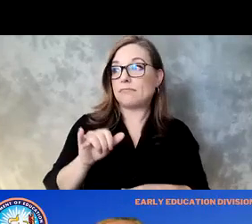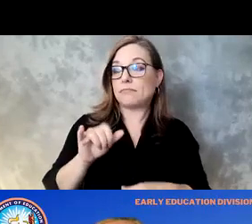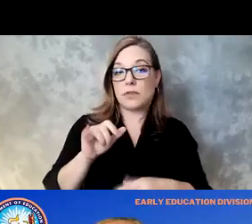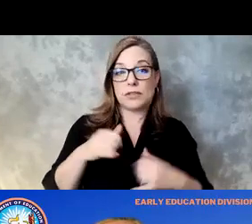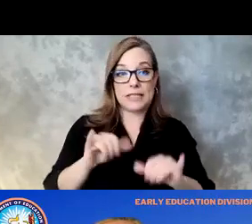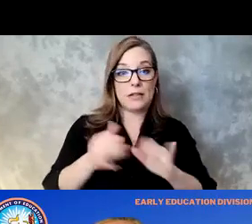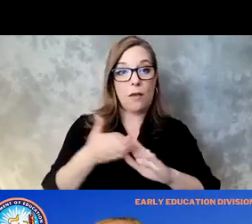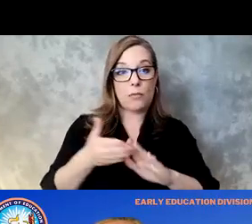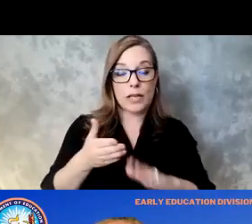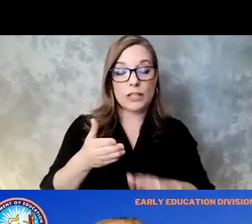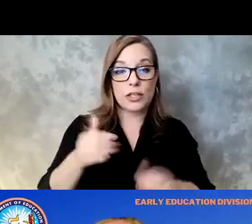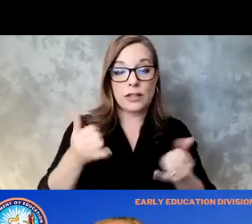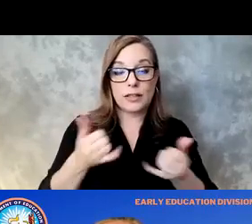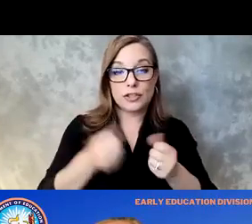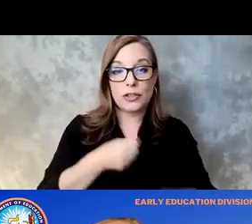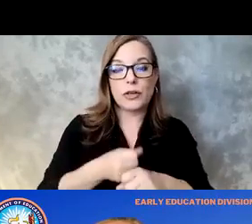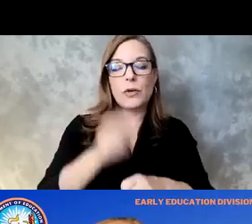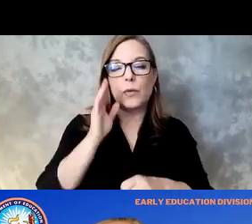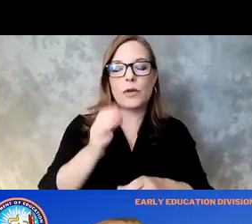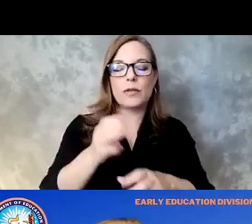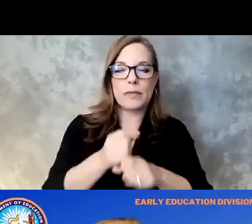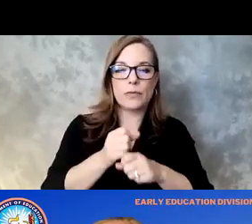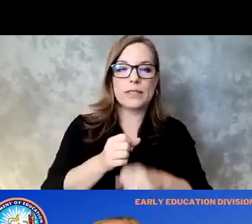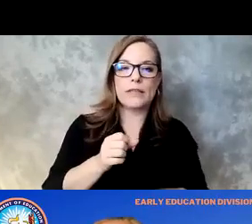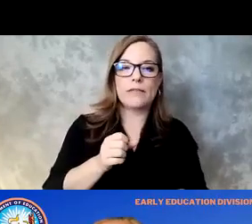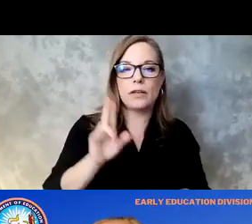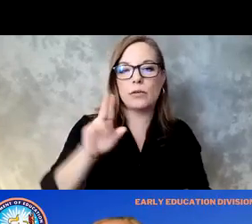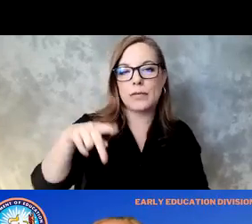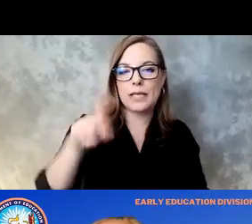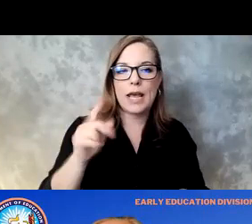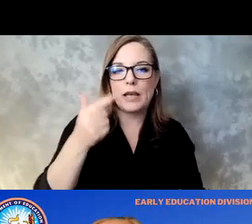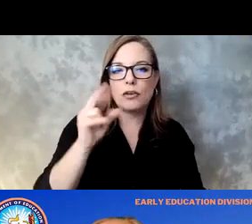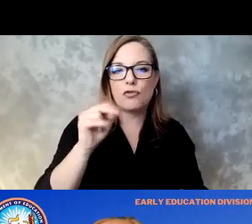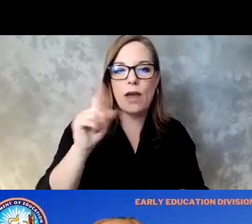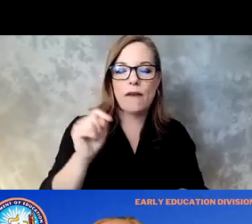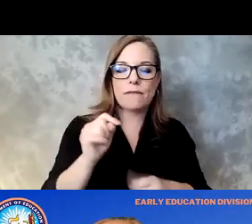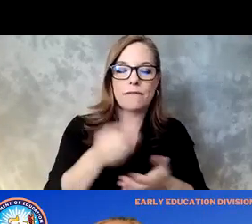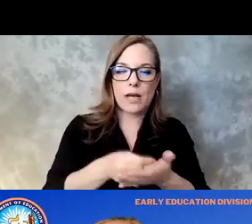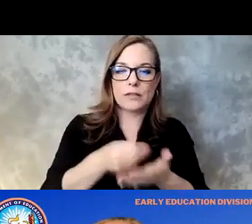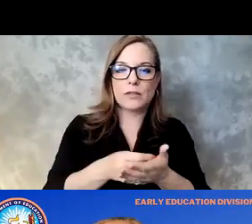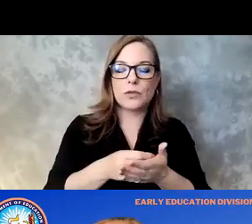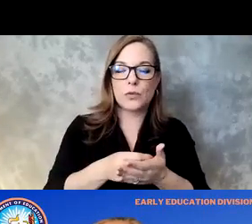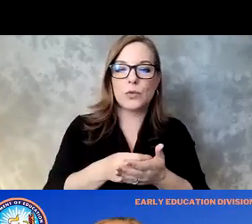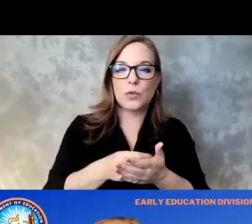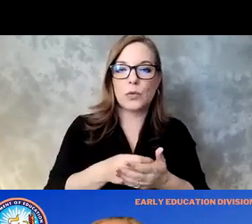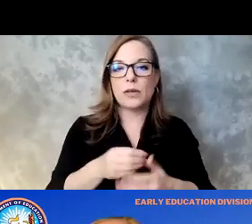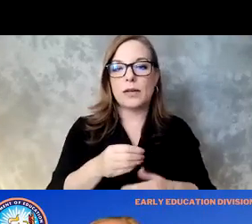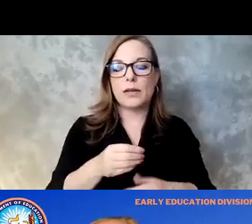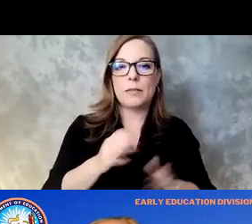UPK P&I Grant Funds to plan for implementation of the UPK. And it looks like from the Web